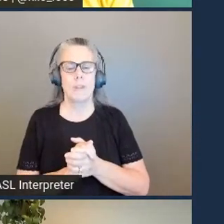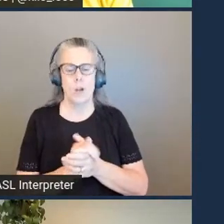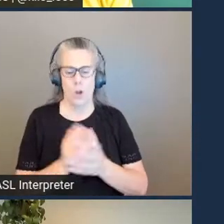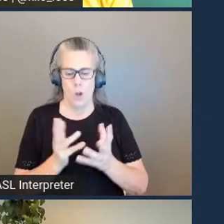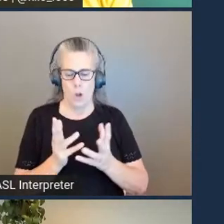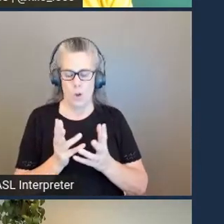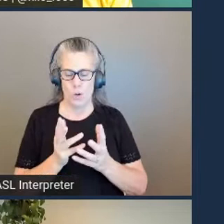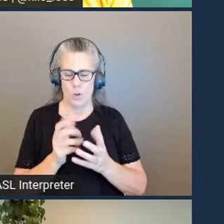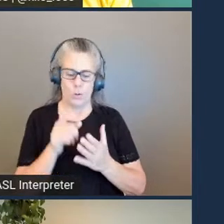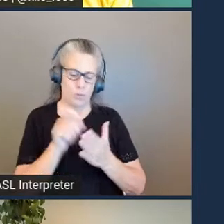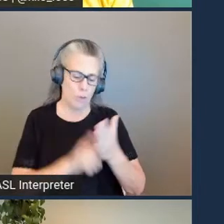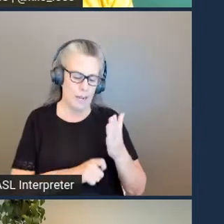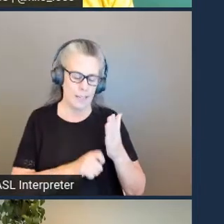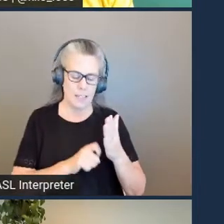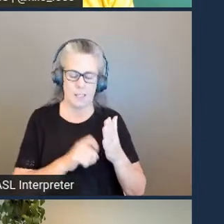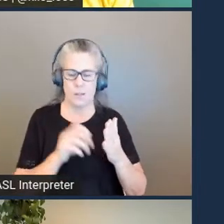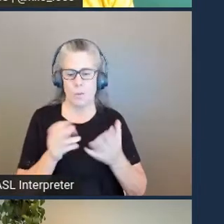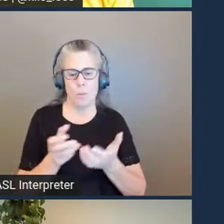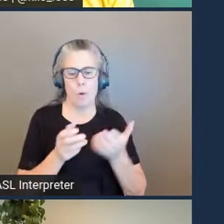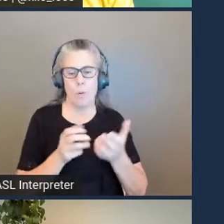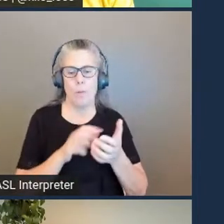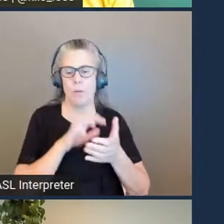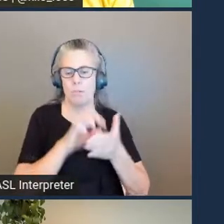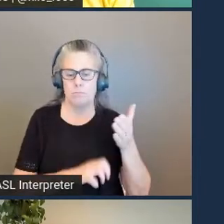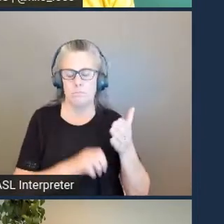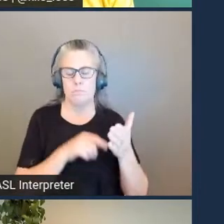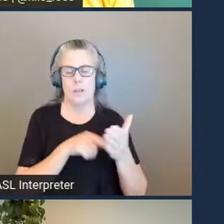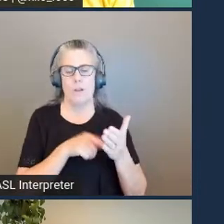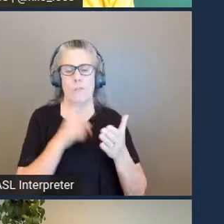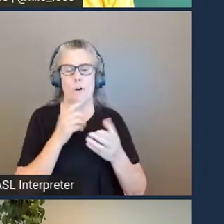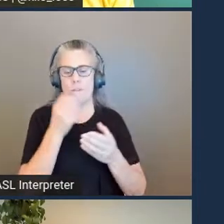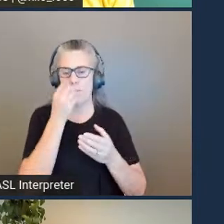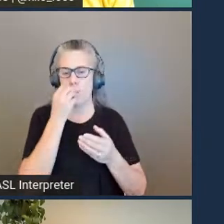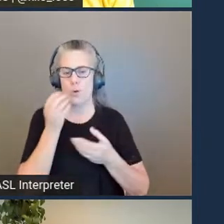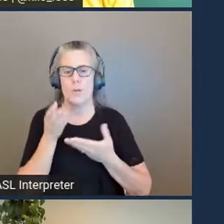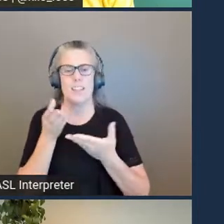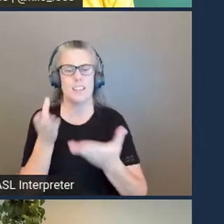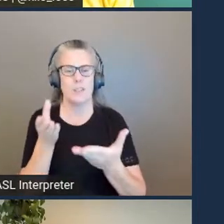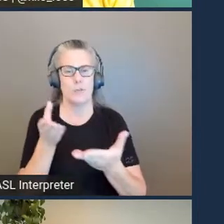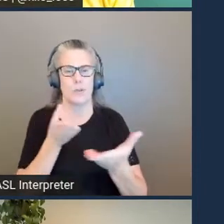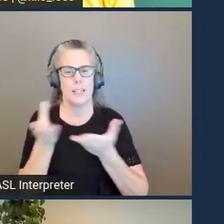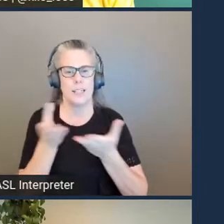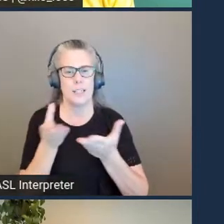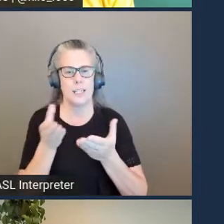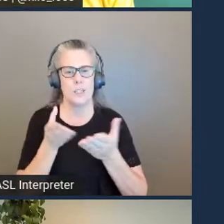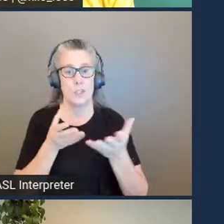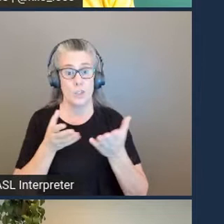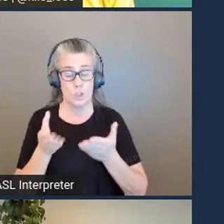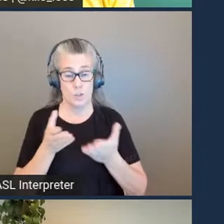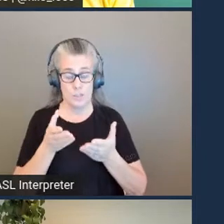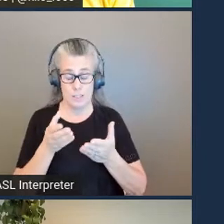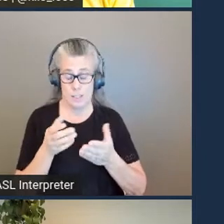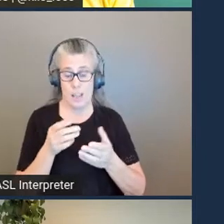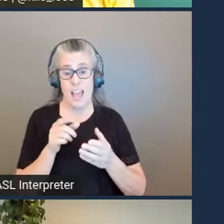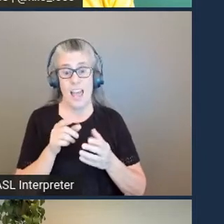application for, let's say a food delivery service. And you have a component there, which says, which analyzes the last 30 minutes of profit.